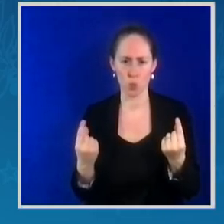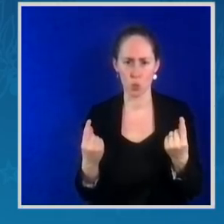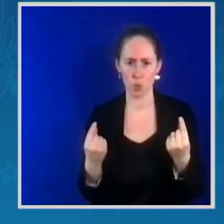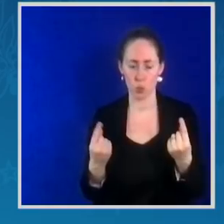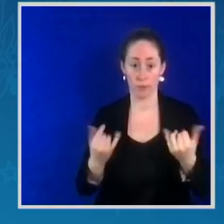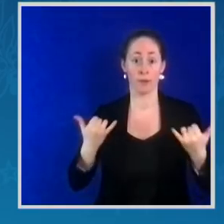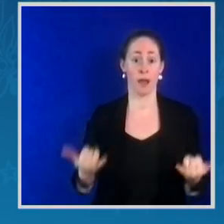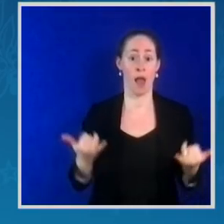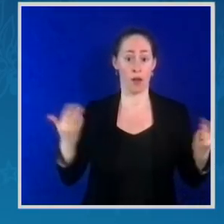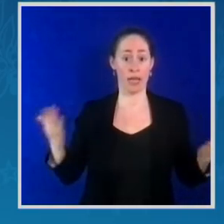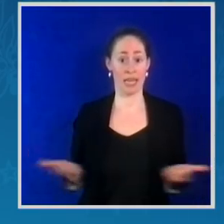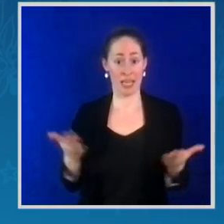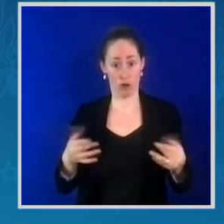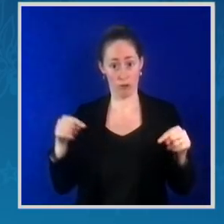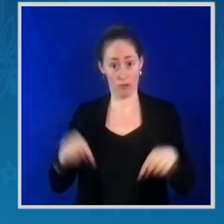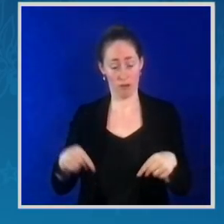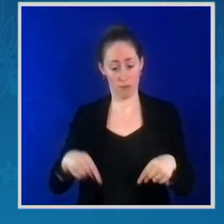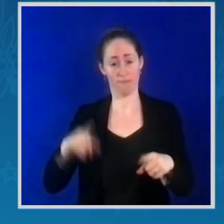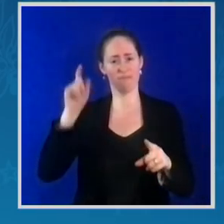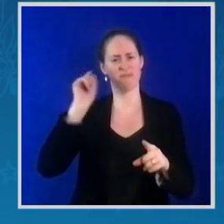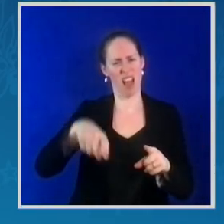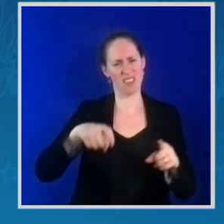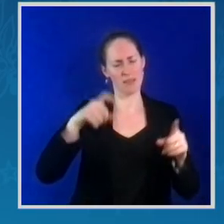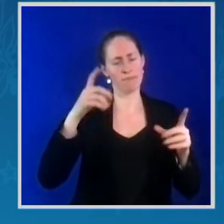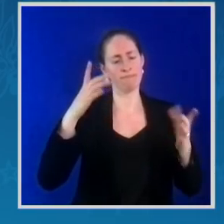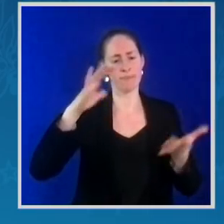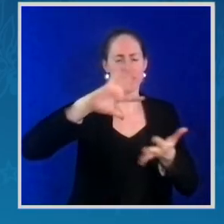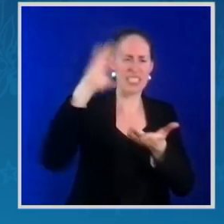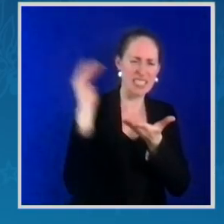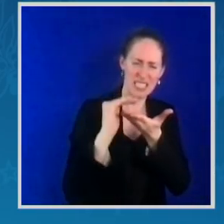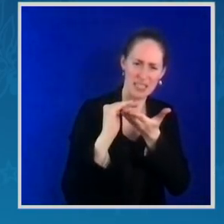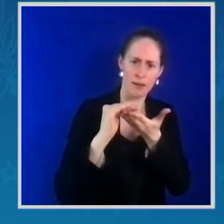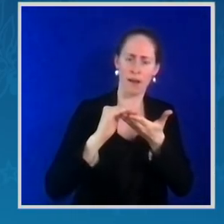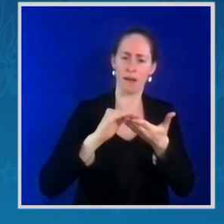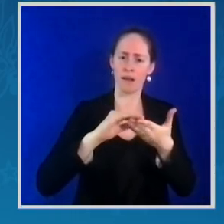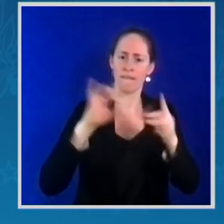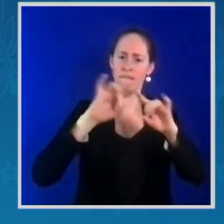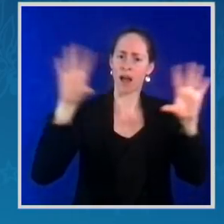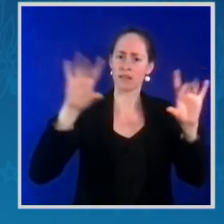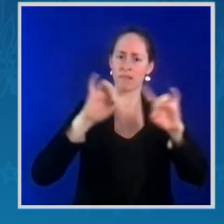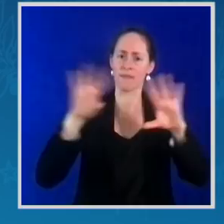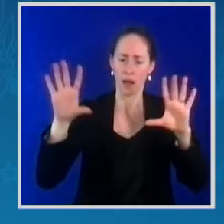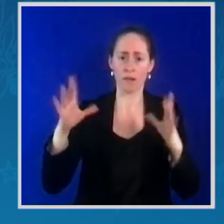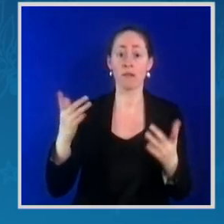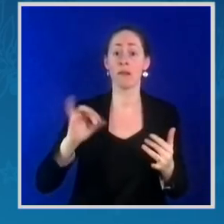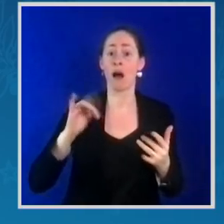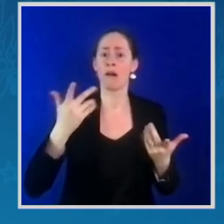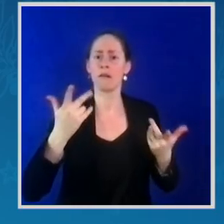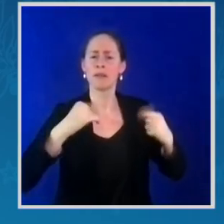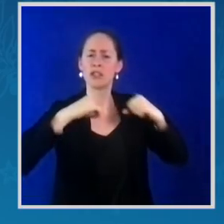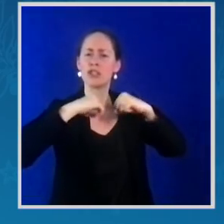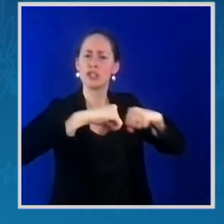We talk about safety and security. When we do that, let's also always remember the violence against women and children